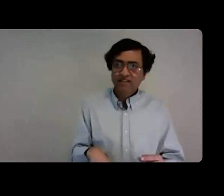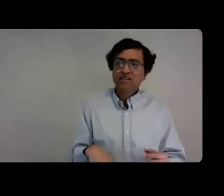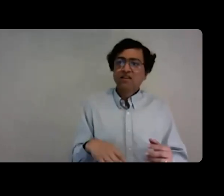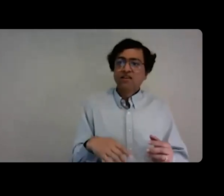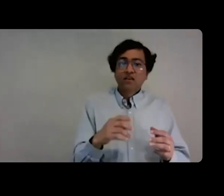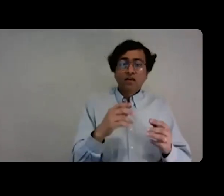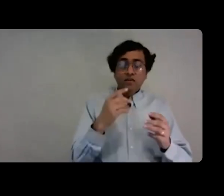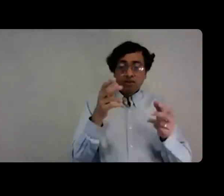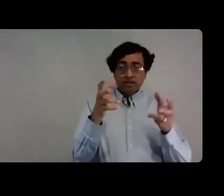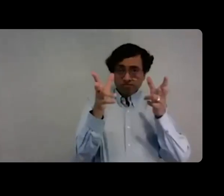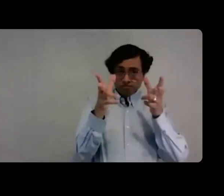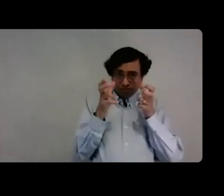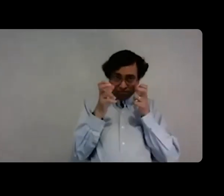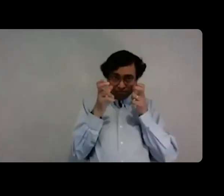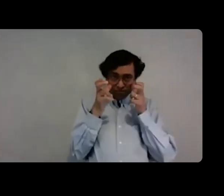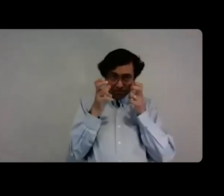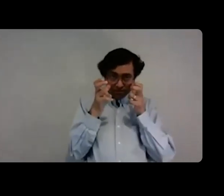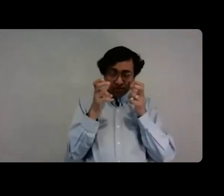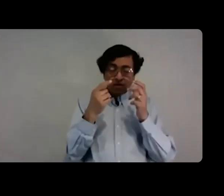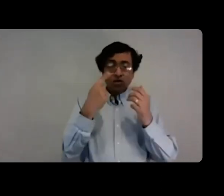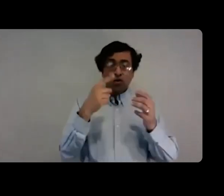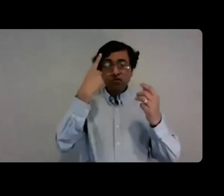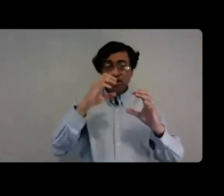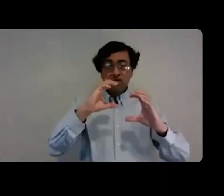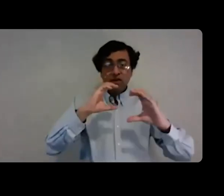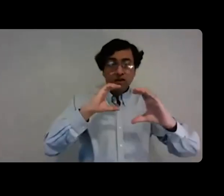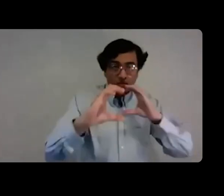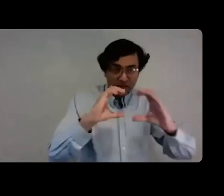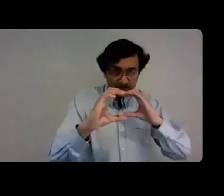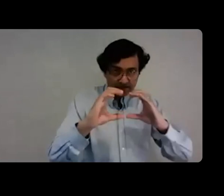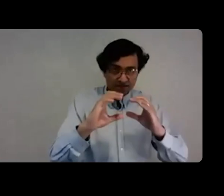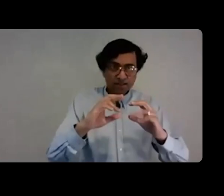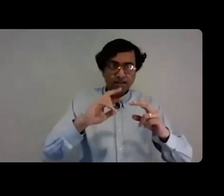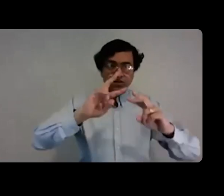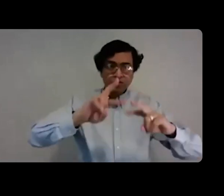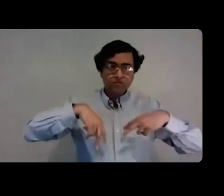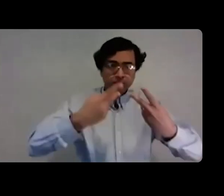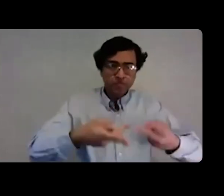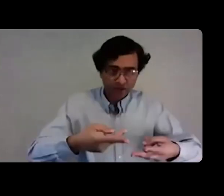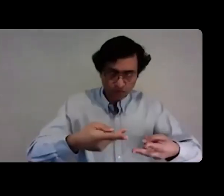future innovations yet to be envisioned.